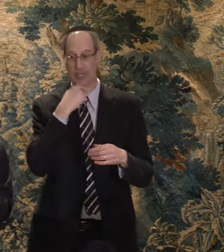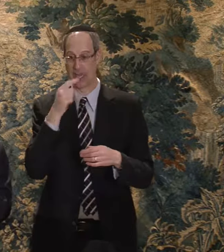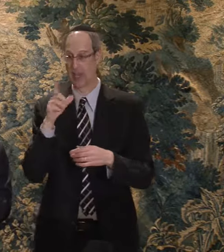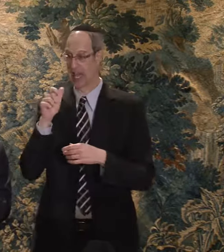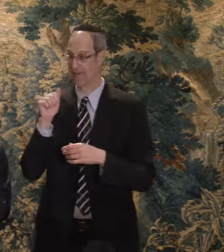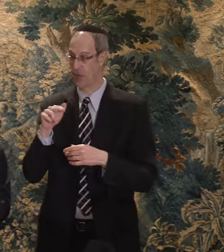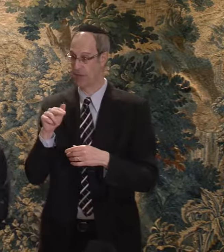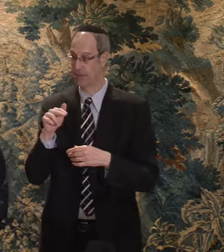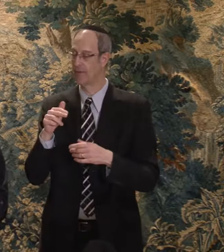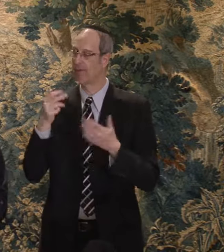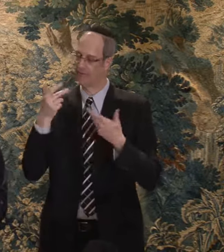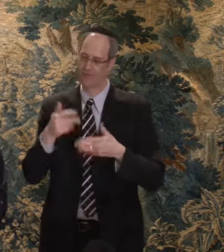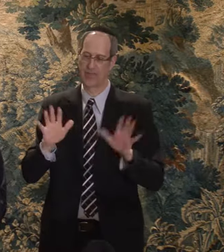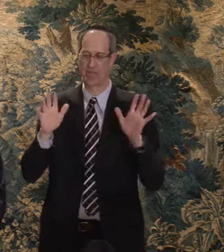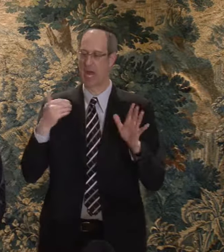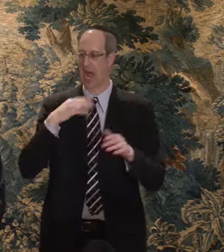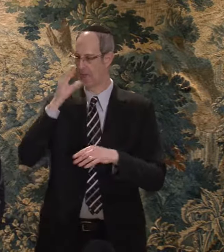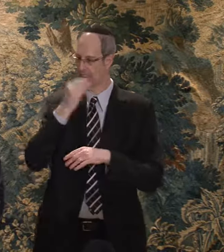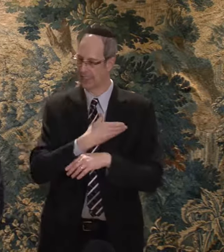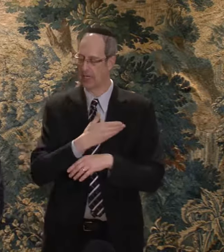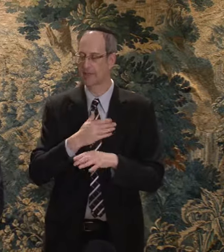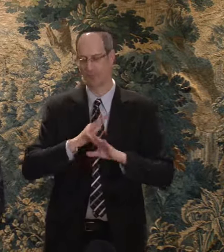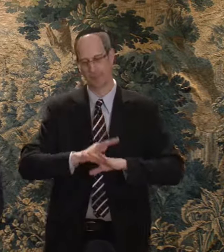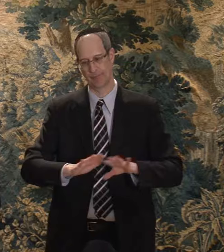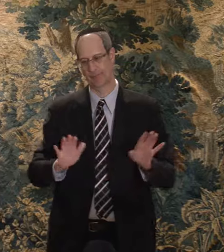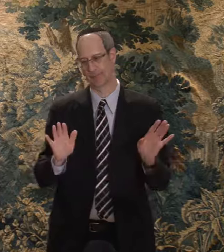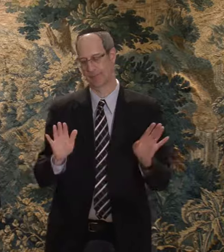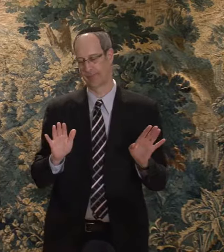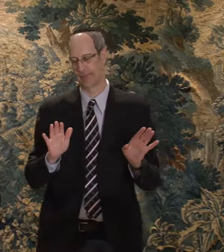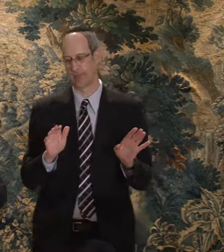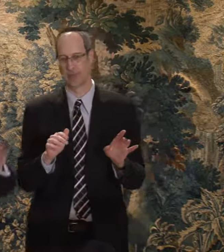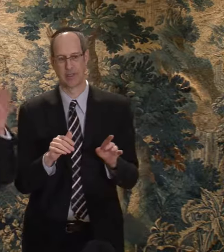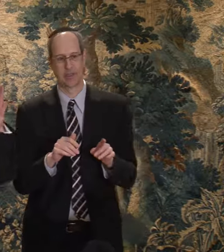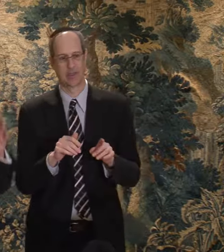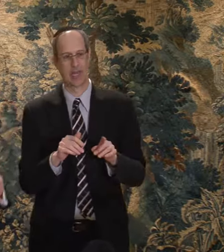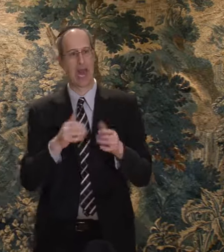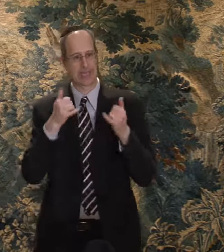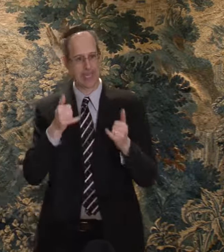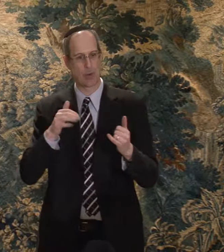I've got a son like yourself a Niva Alfa amico molarity now I can face the world